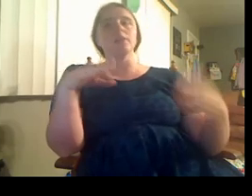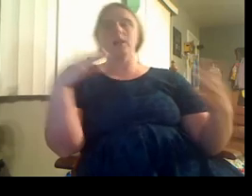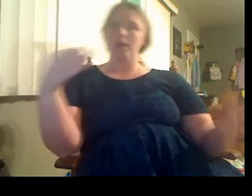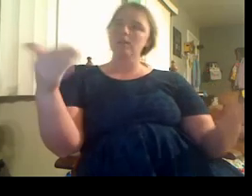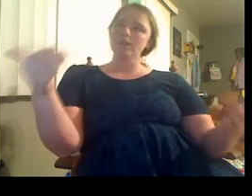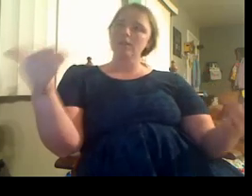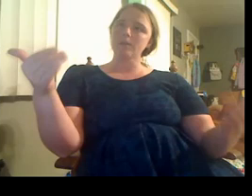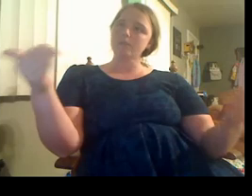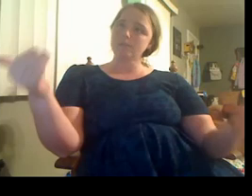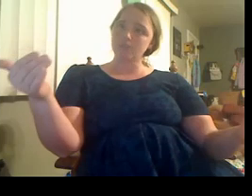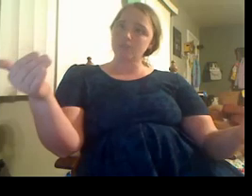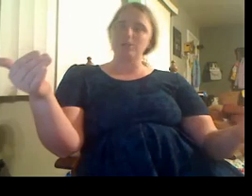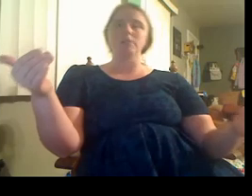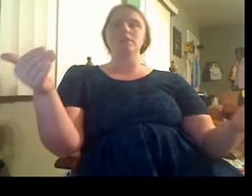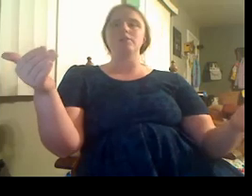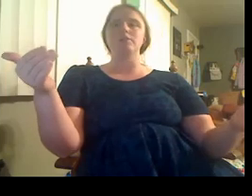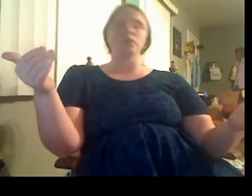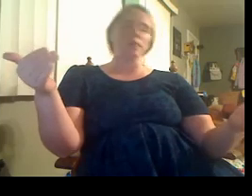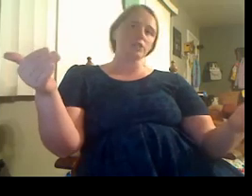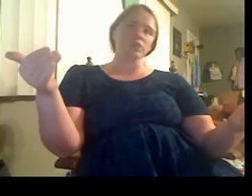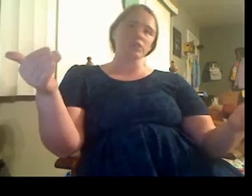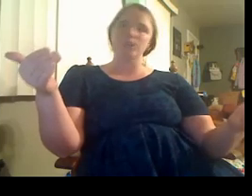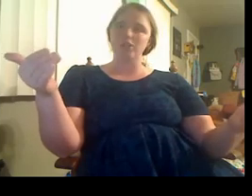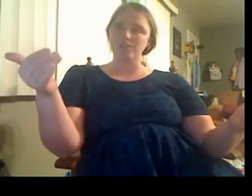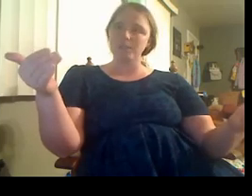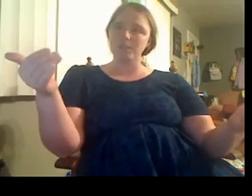LEA is another name for district stands for Local Education Agency.